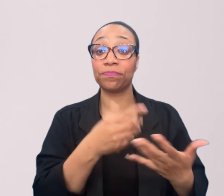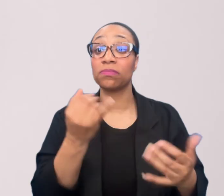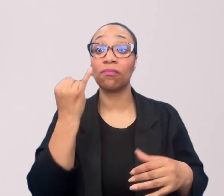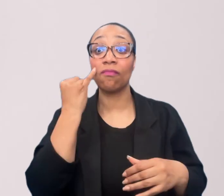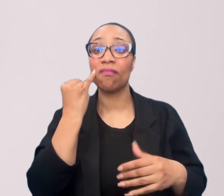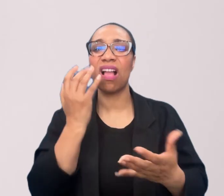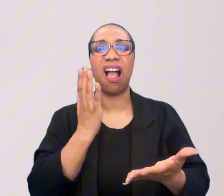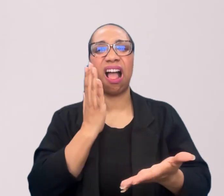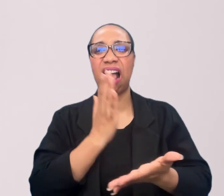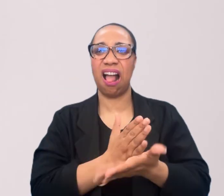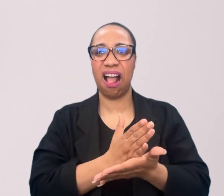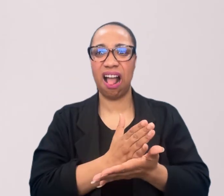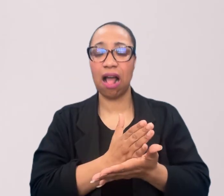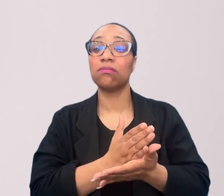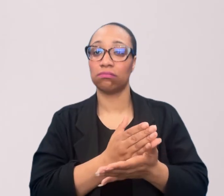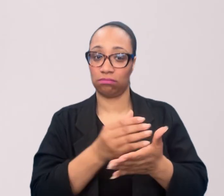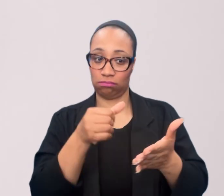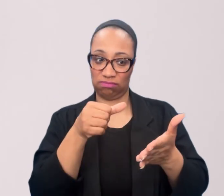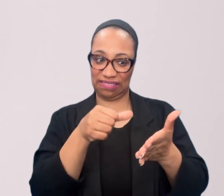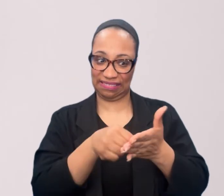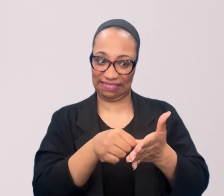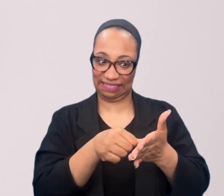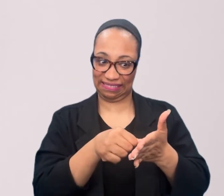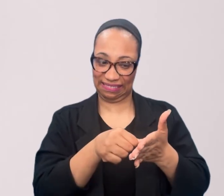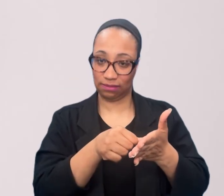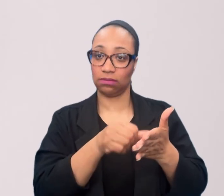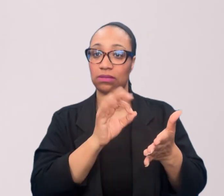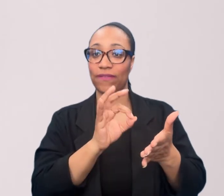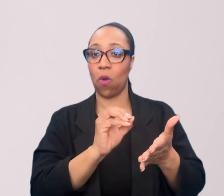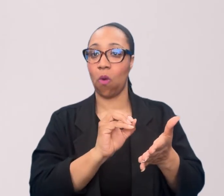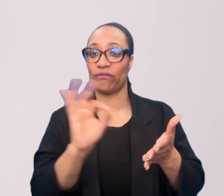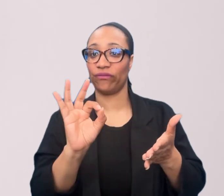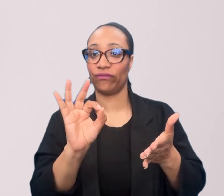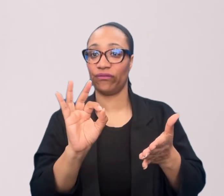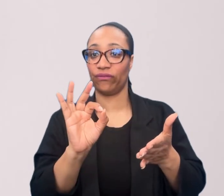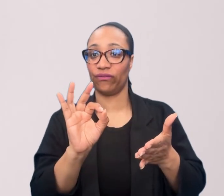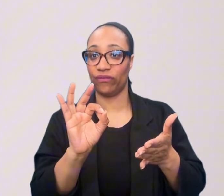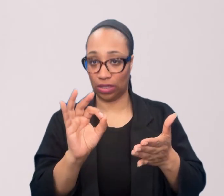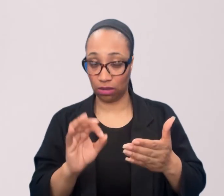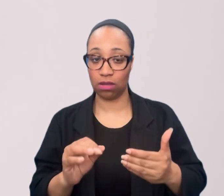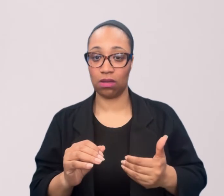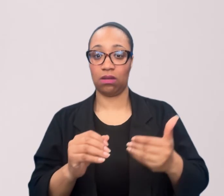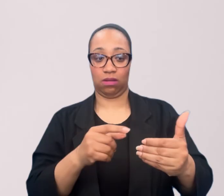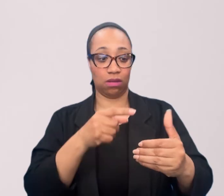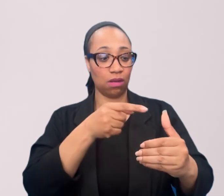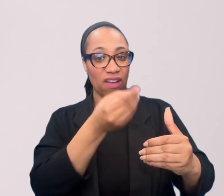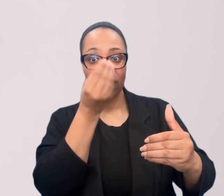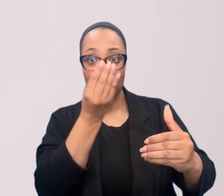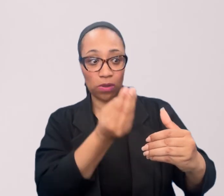it will automatically start at that level you left off at as well so once you turn the pump on you